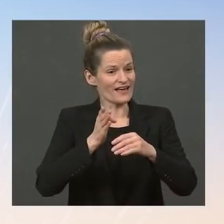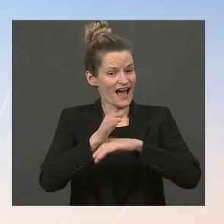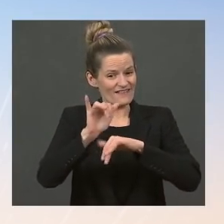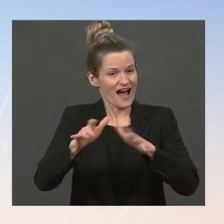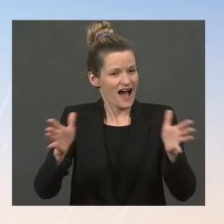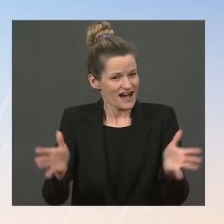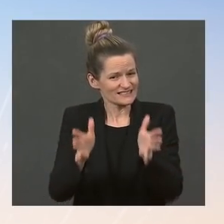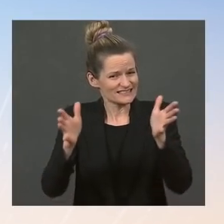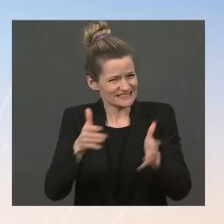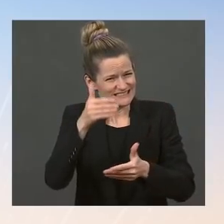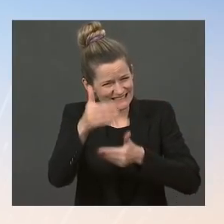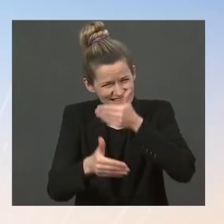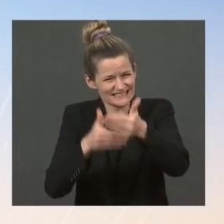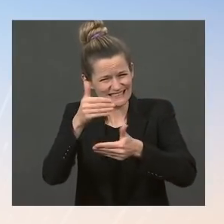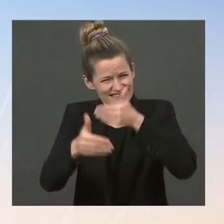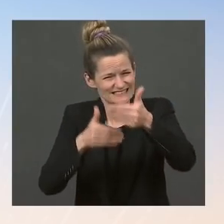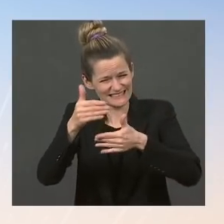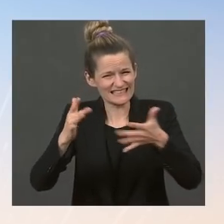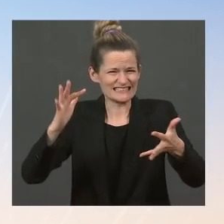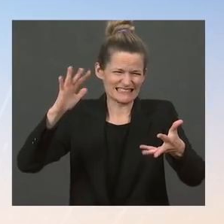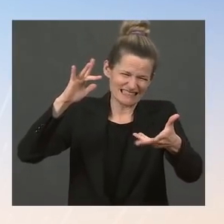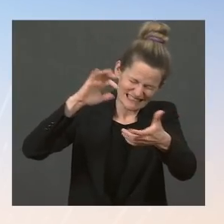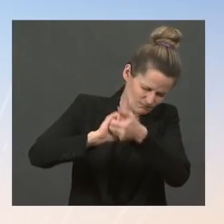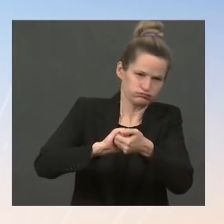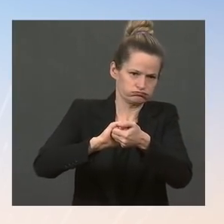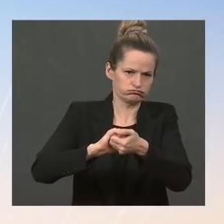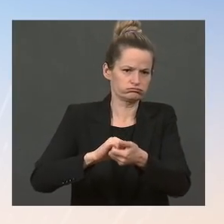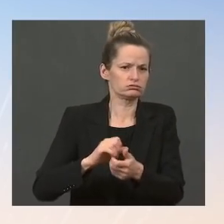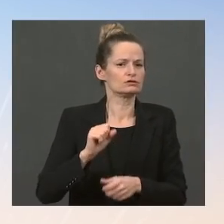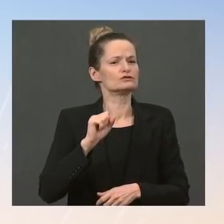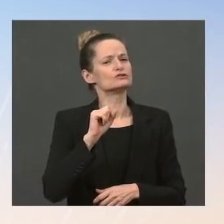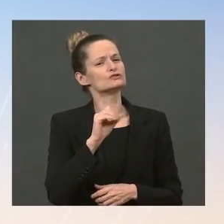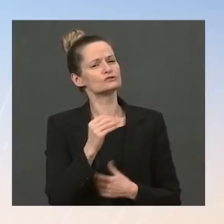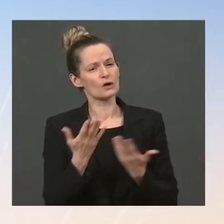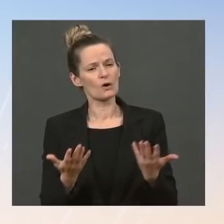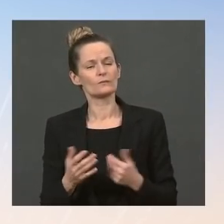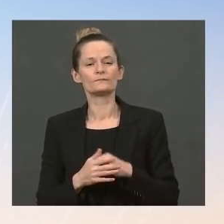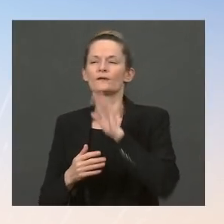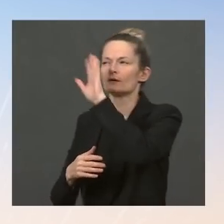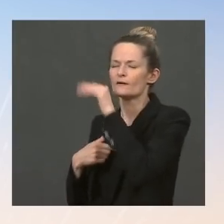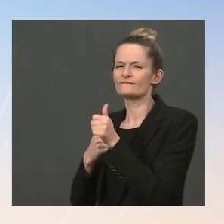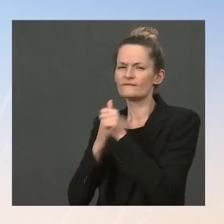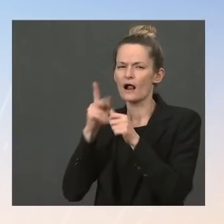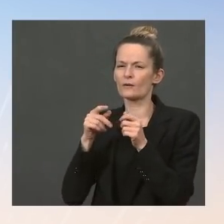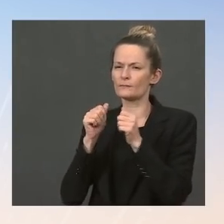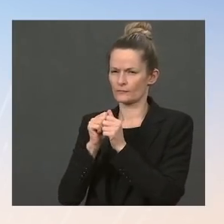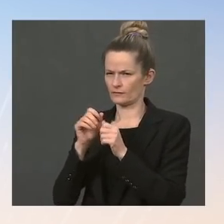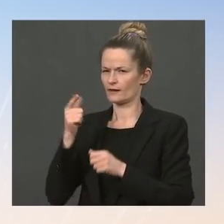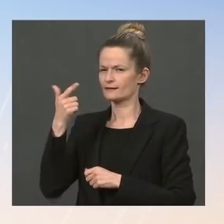The Press: And a quick follow-up on gas prices. The President was talking about it just now. He said that, you know,